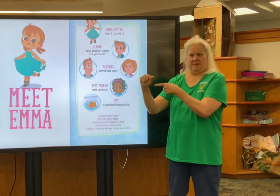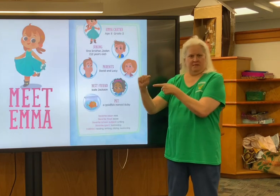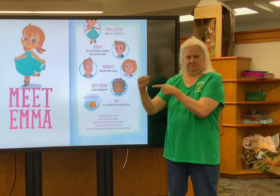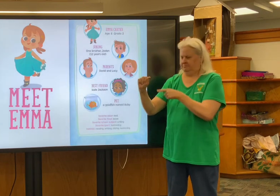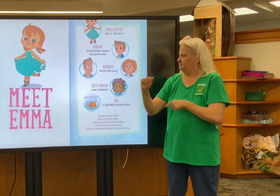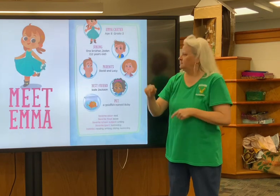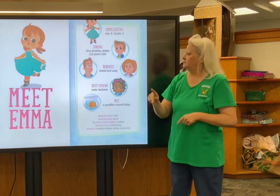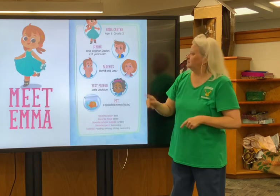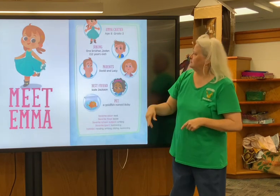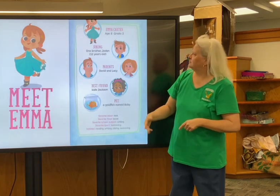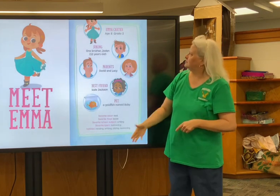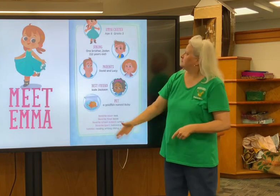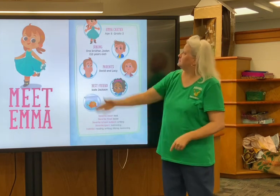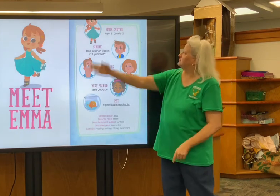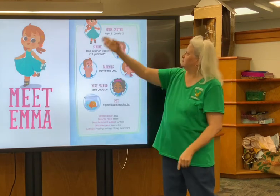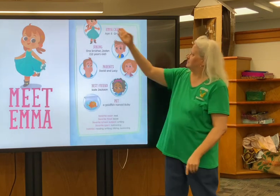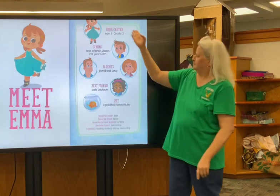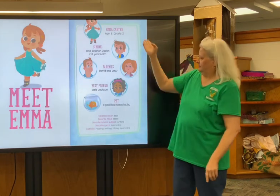E-M-M-A, Emma.